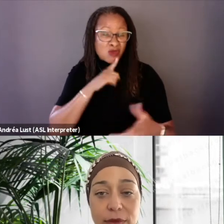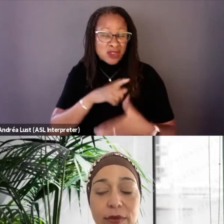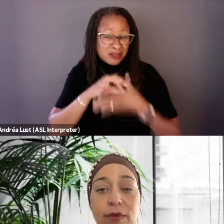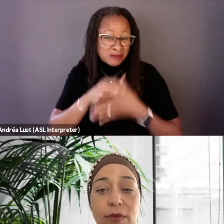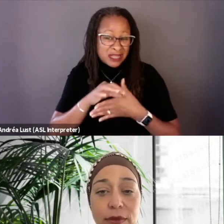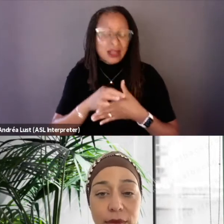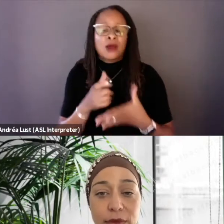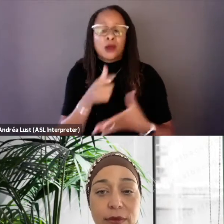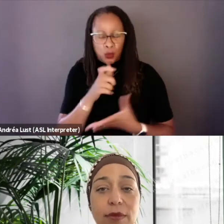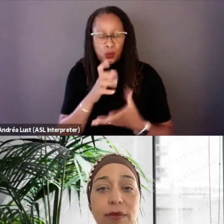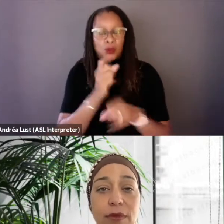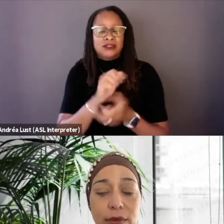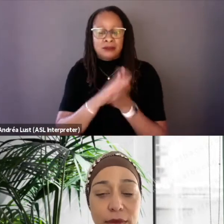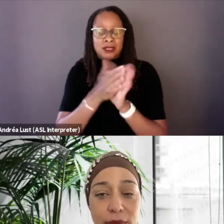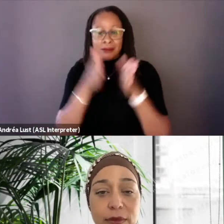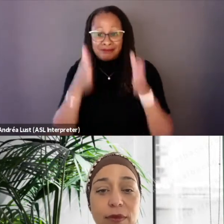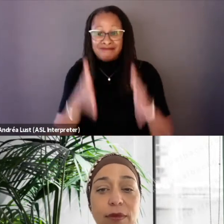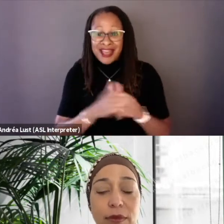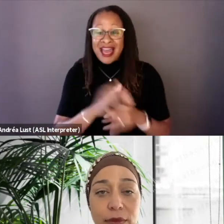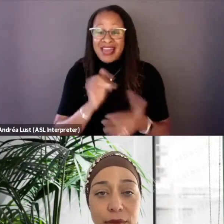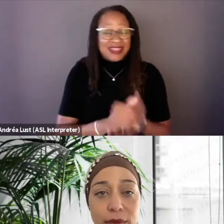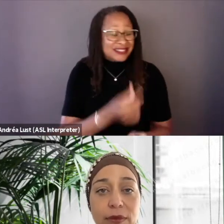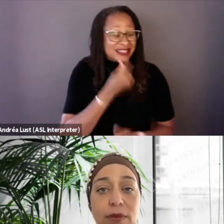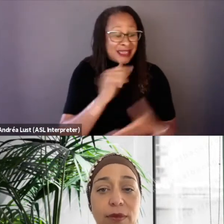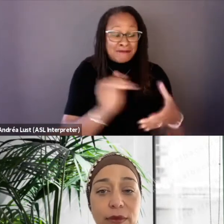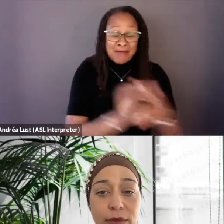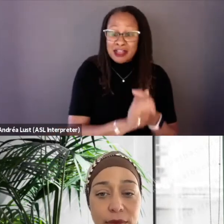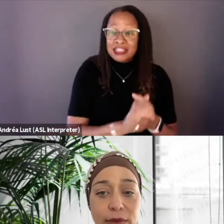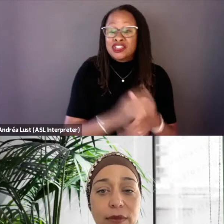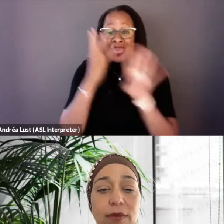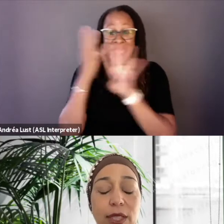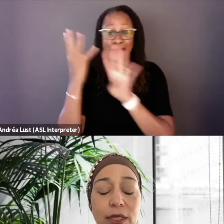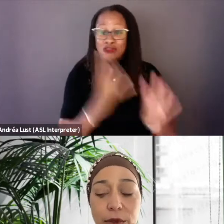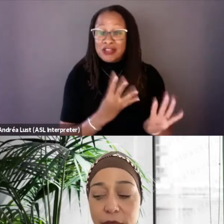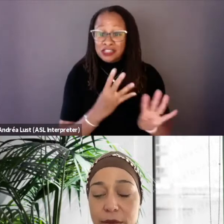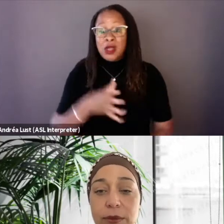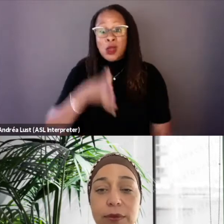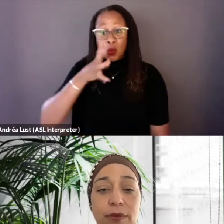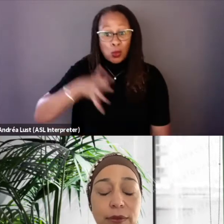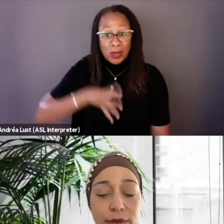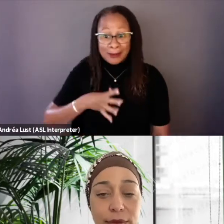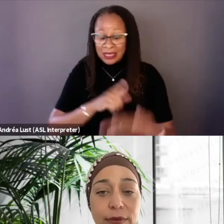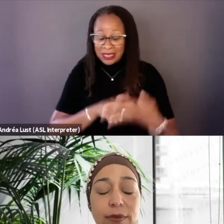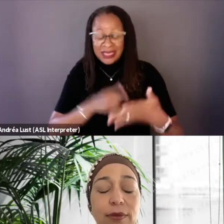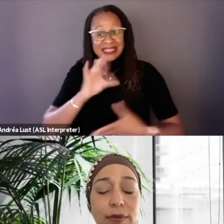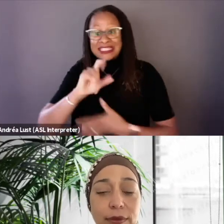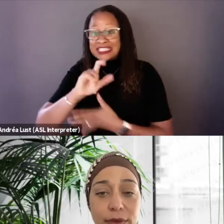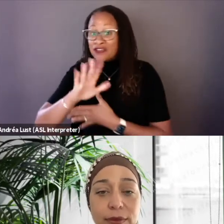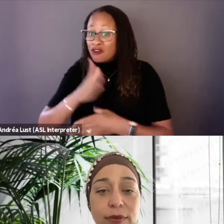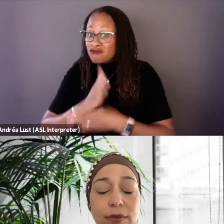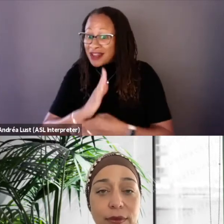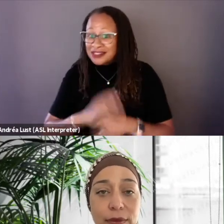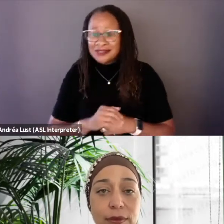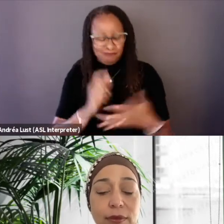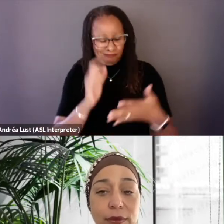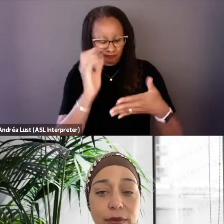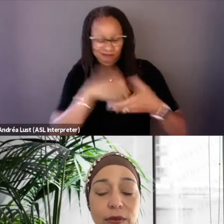That's gay marriage, that's immigration, that's women, that's civil rights. It's all in that sentence.